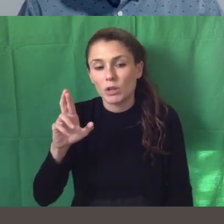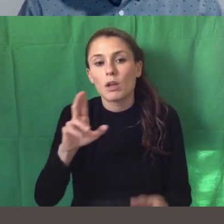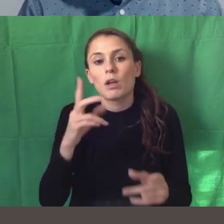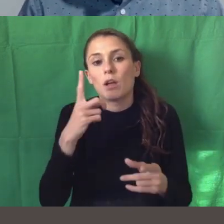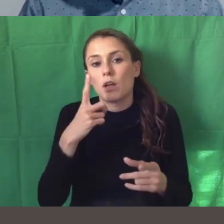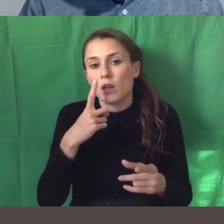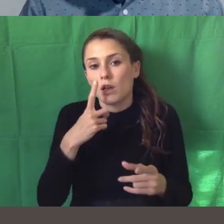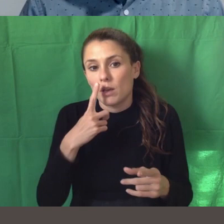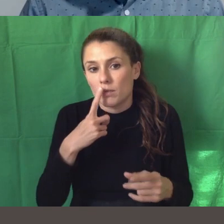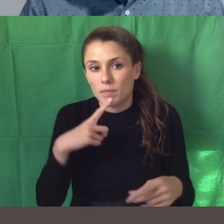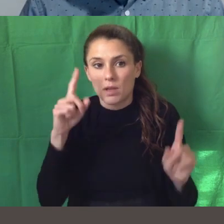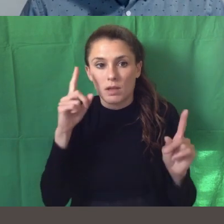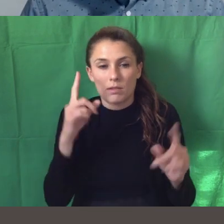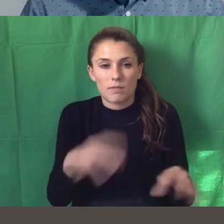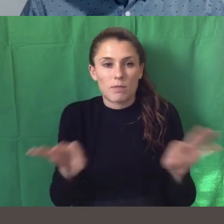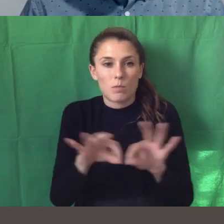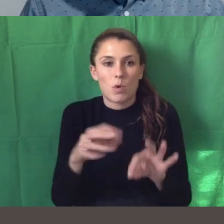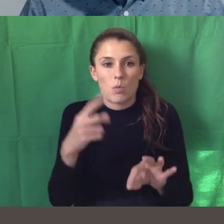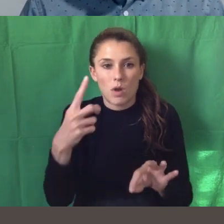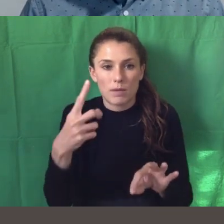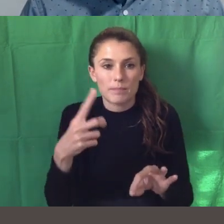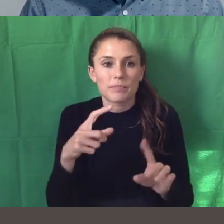And finally, kinda important one, rules.